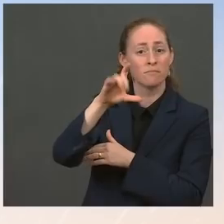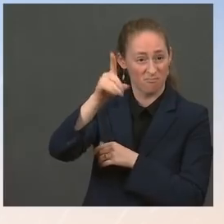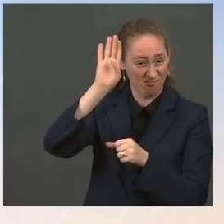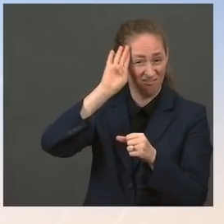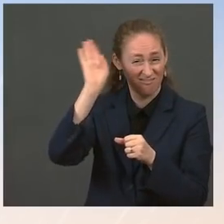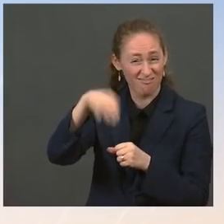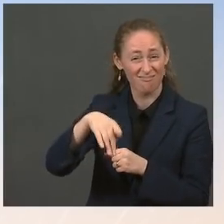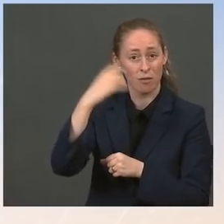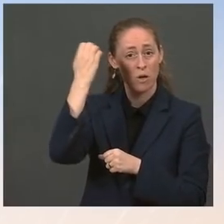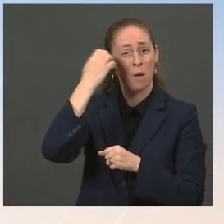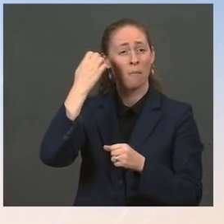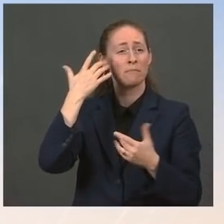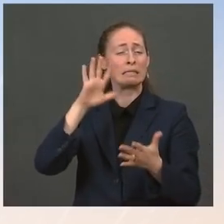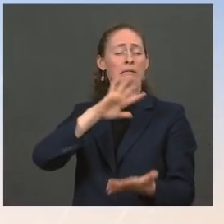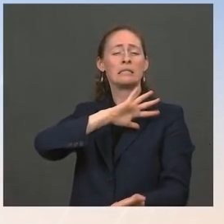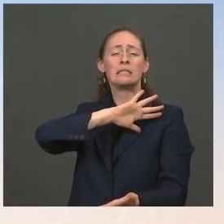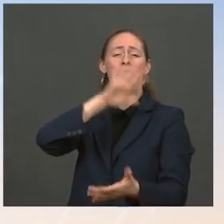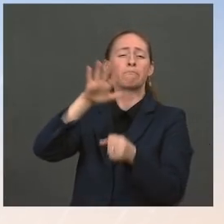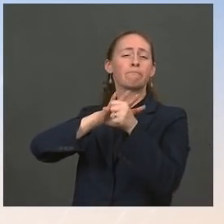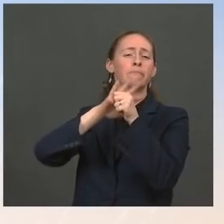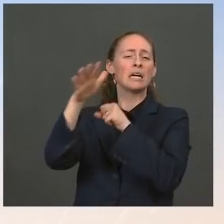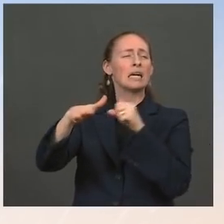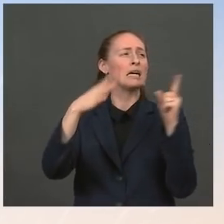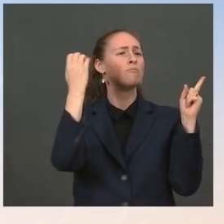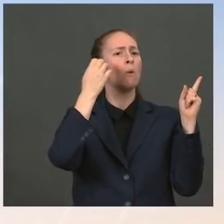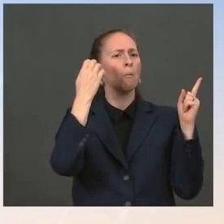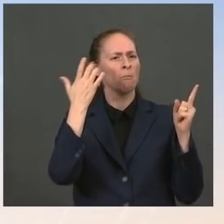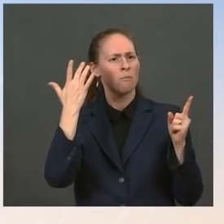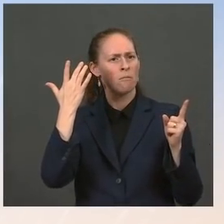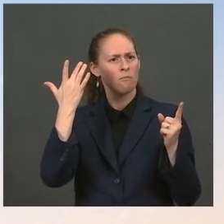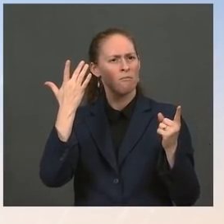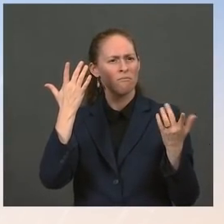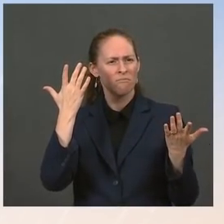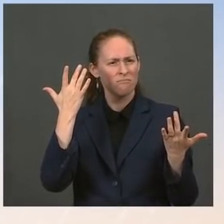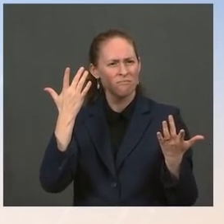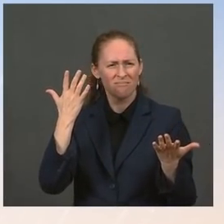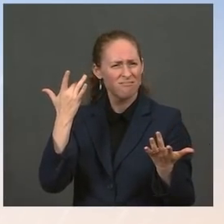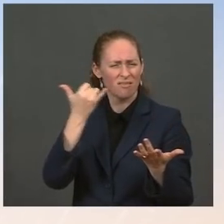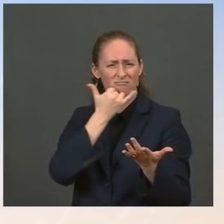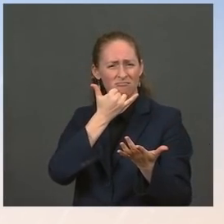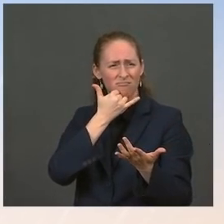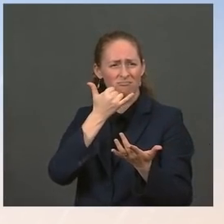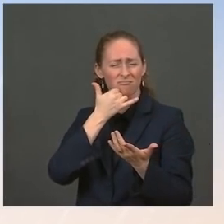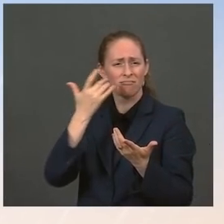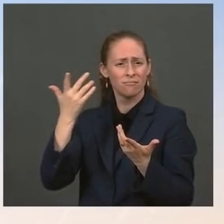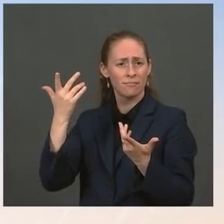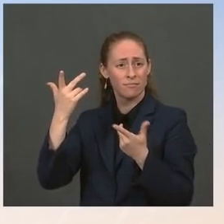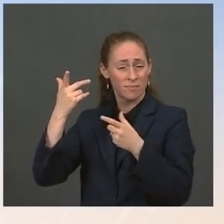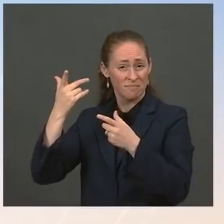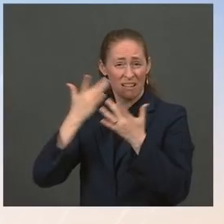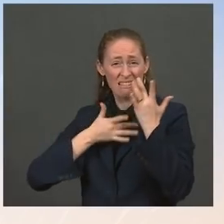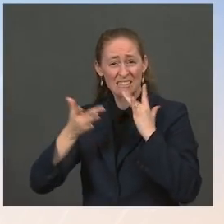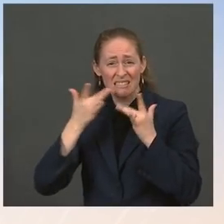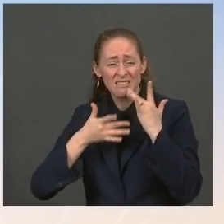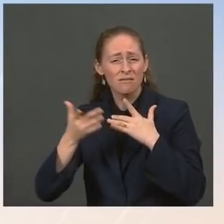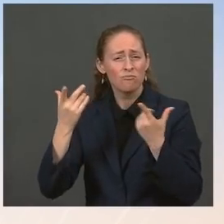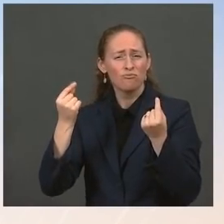Is it the authorization process and the timeline on that, or is it on the production side, or both? Ms. Psaki: Well, one of the things we've been working on